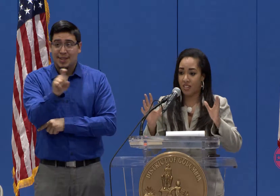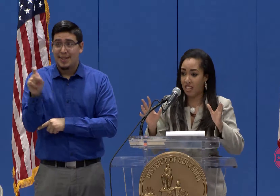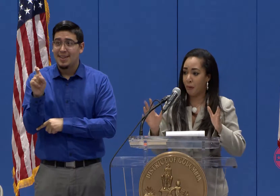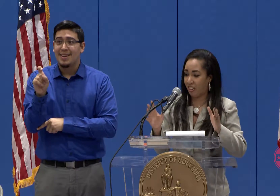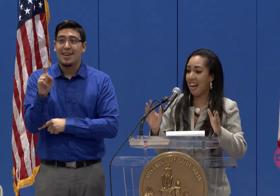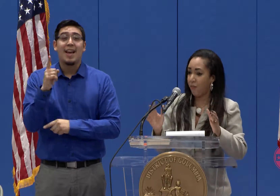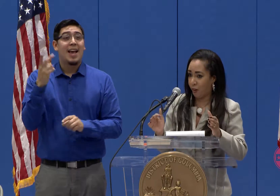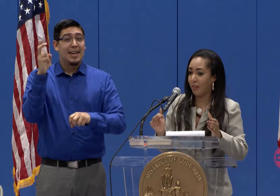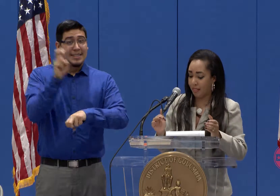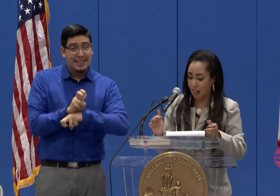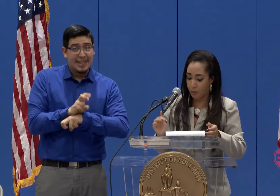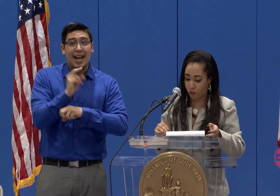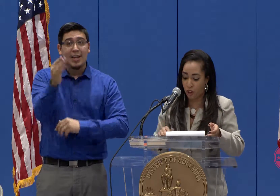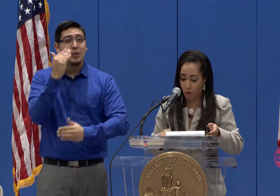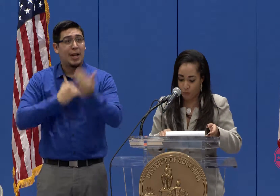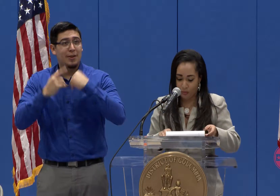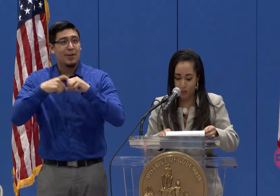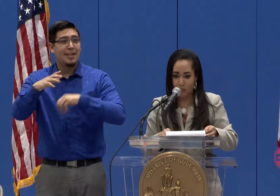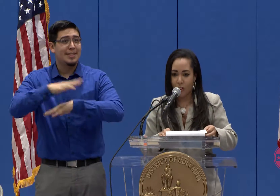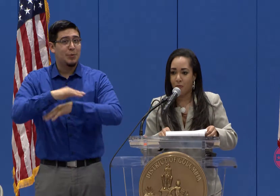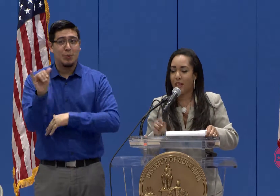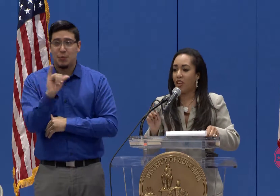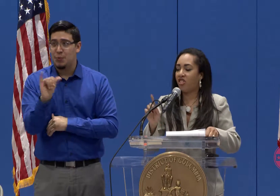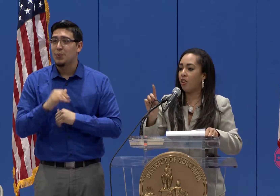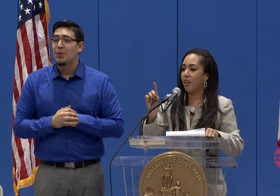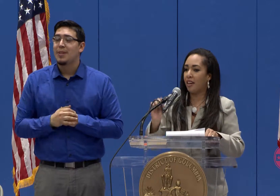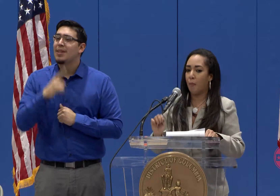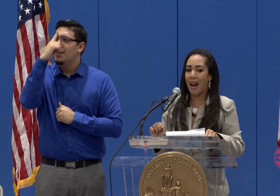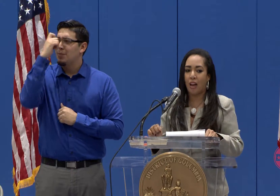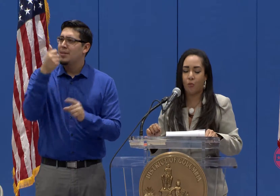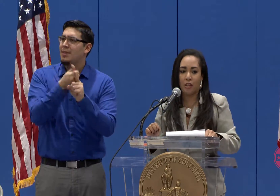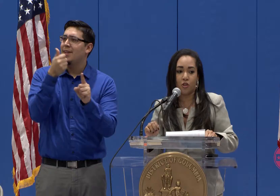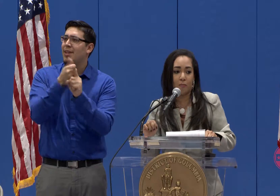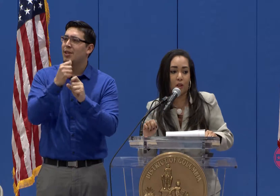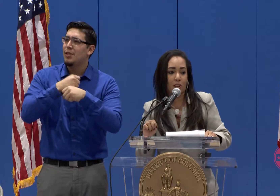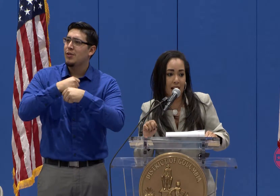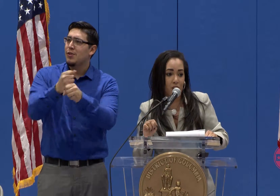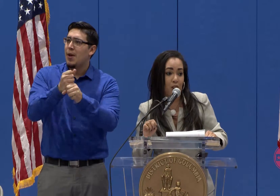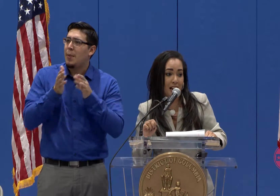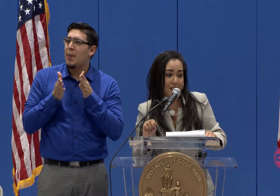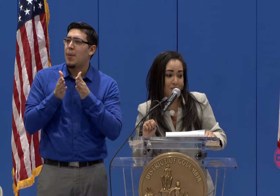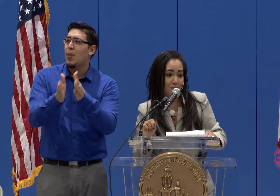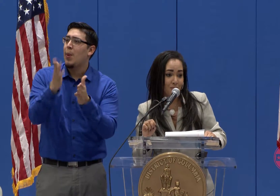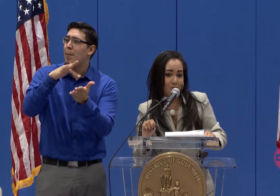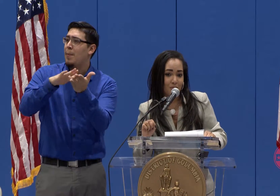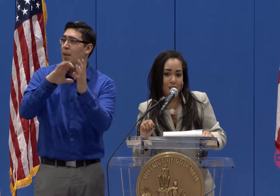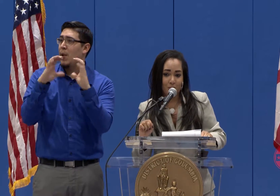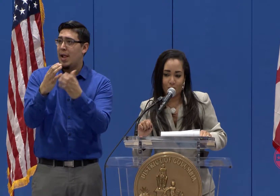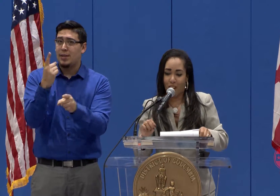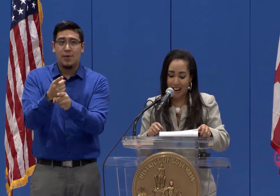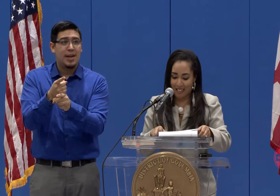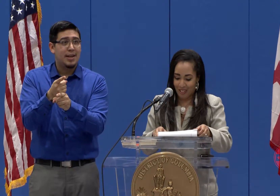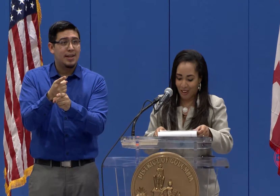NOT ONLY DID YOU HAVE A SEAT BUT YOU ATE FROM THAT TABLE, TOO, BECAUSE SHE CREATED A PATHWAY TO THE MIDDLE CLASS, RIGHT? RIGHT.